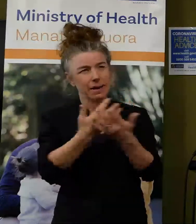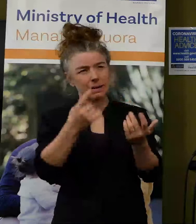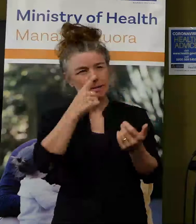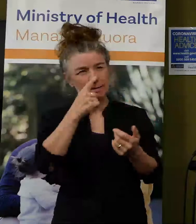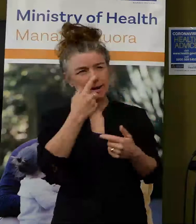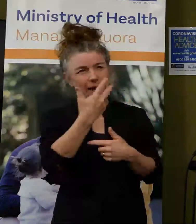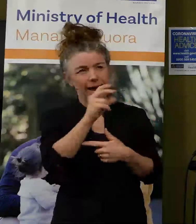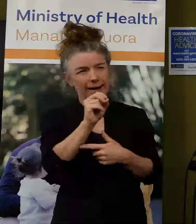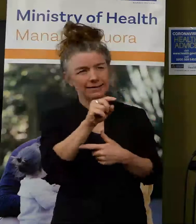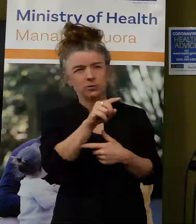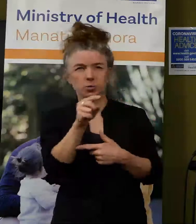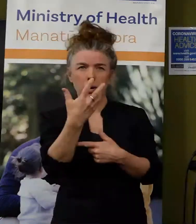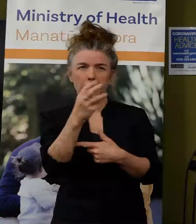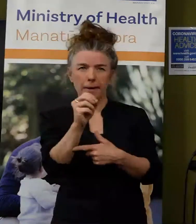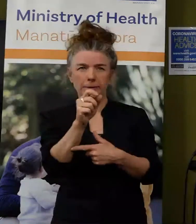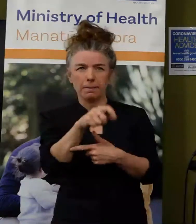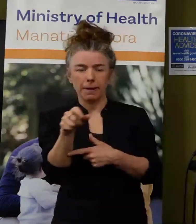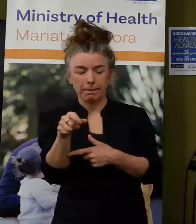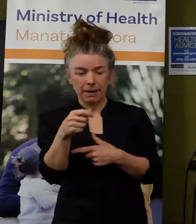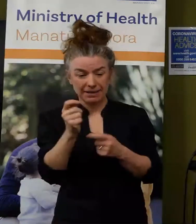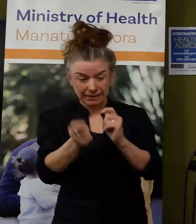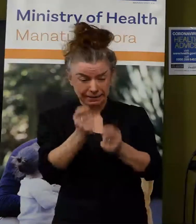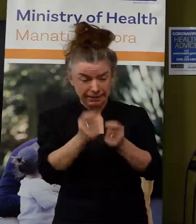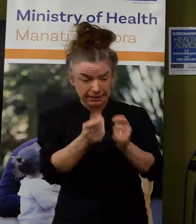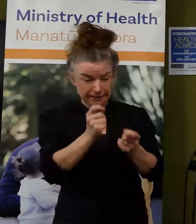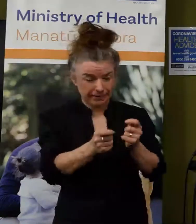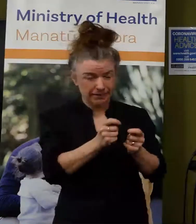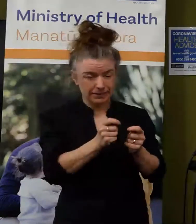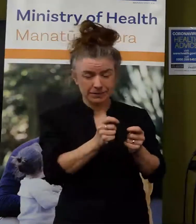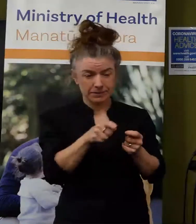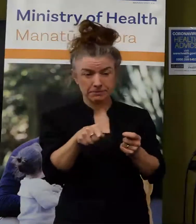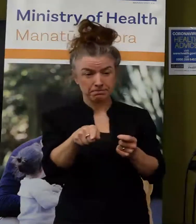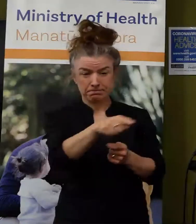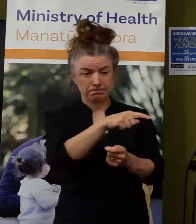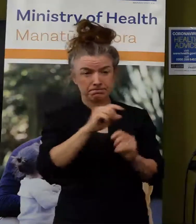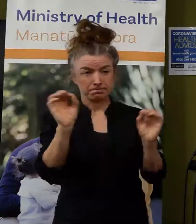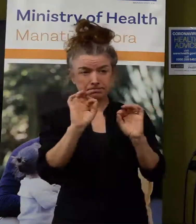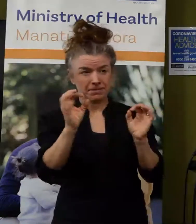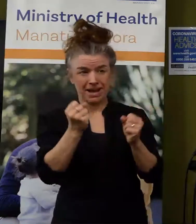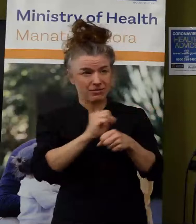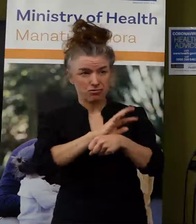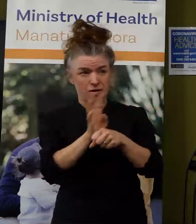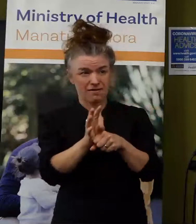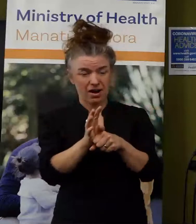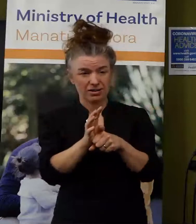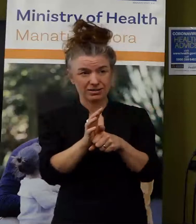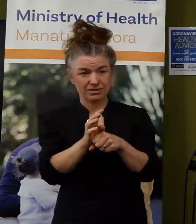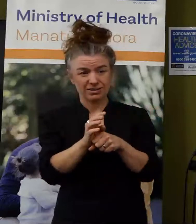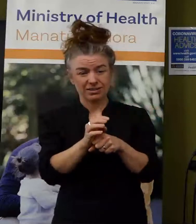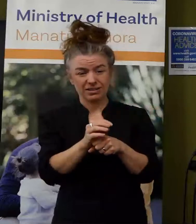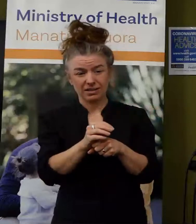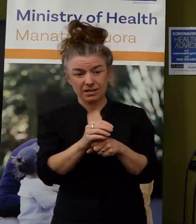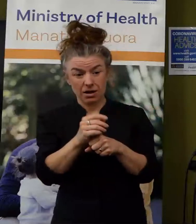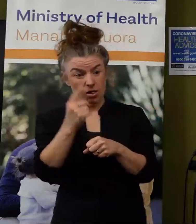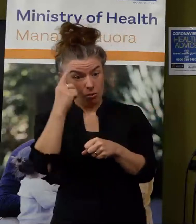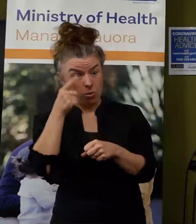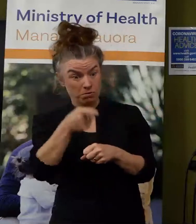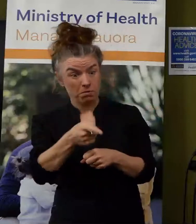None of those have tested positive for COVID-19. And those were people for whom there was some suspicion they potentially could have been exposed.